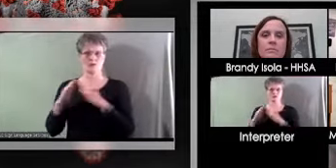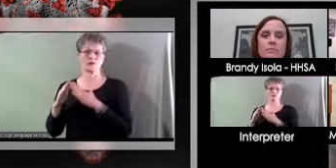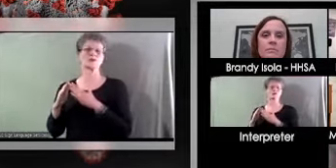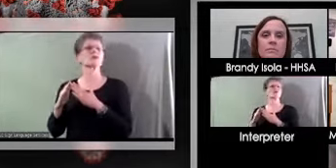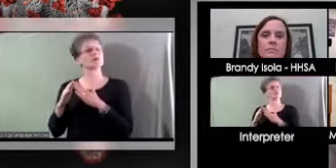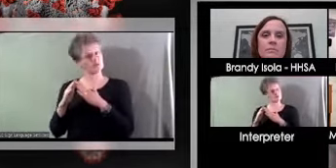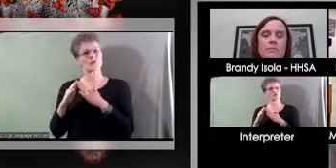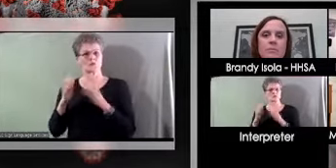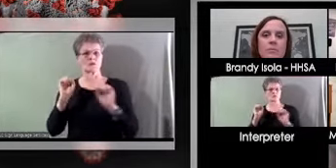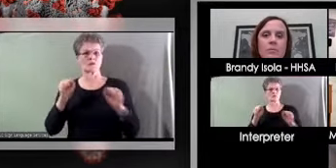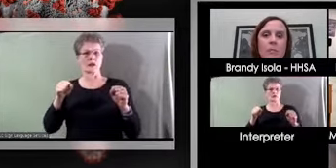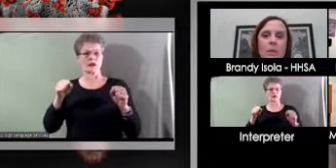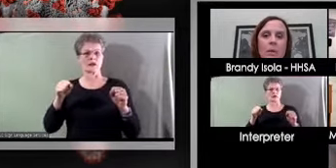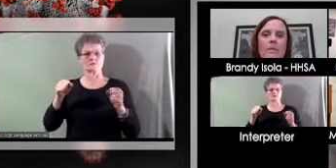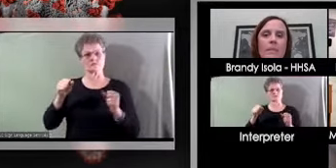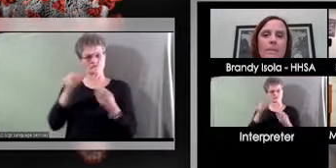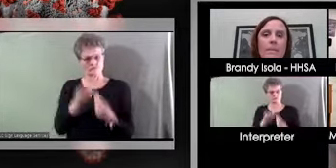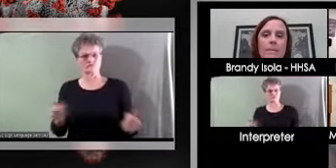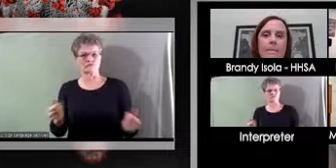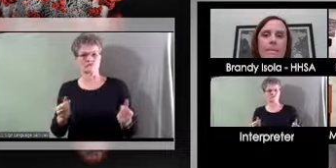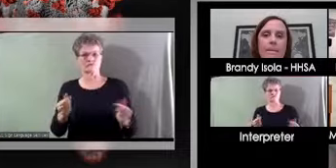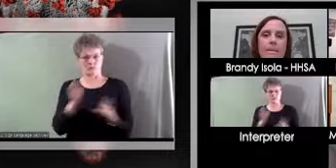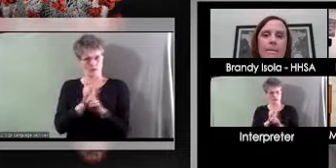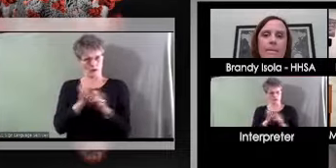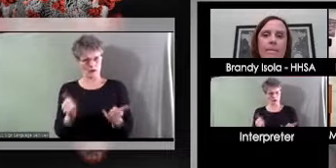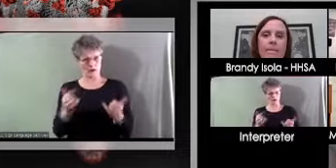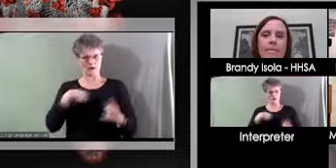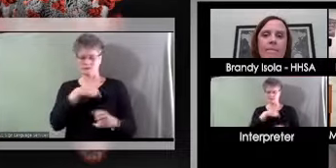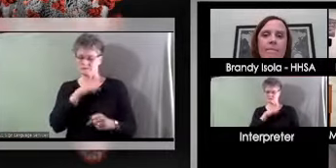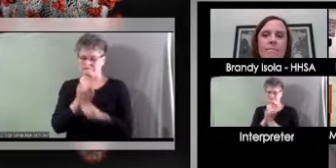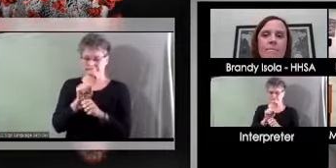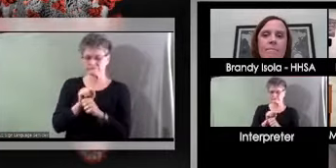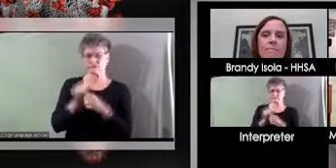our larger partners in Redding, at Shasta Regional and Mercy, because a